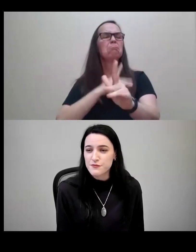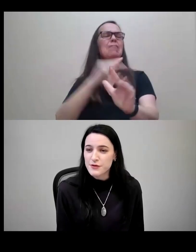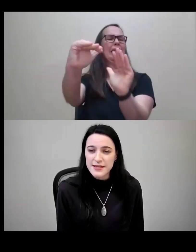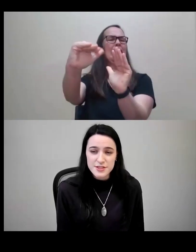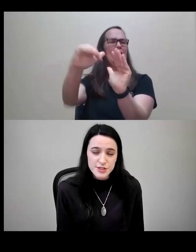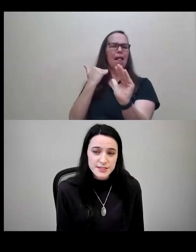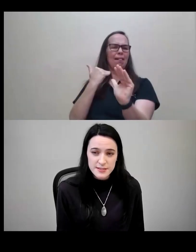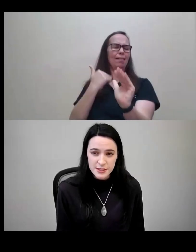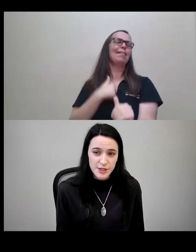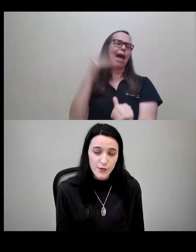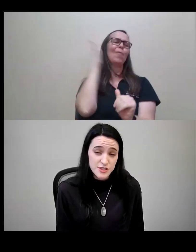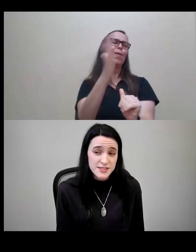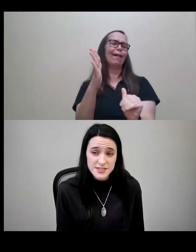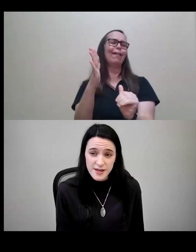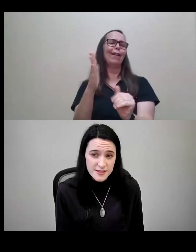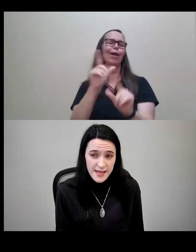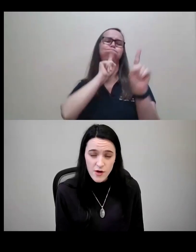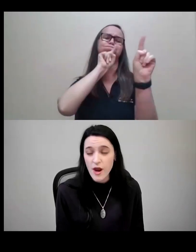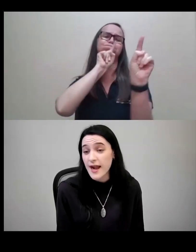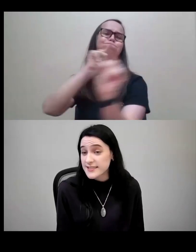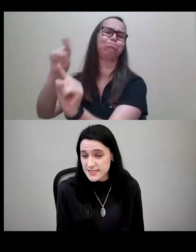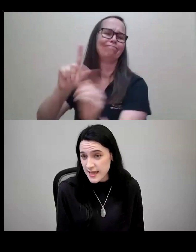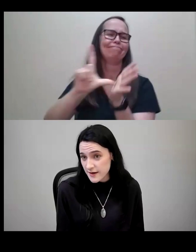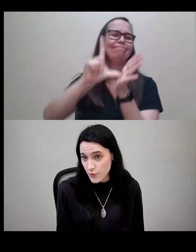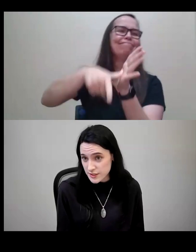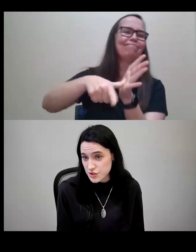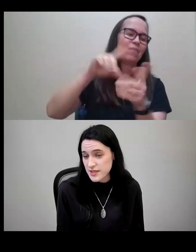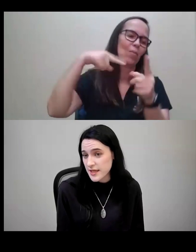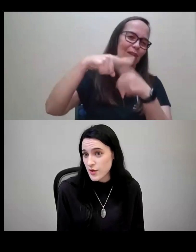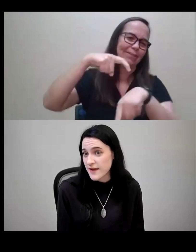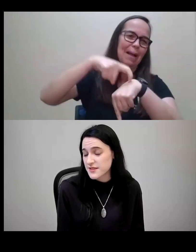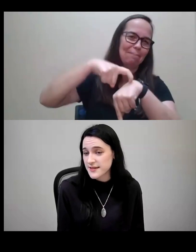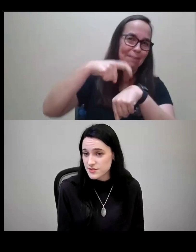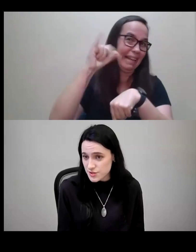If you realize your your question is not there or I didn't add a question that you have the